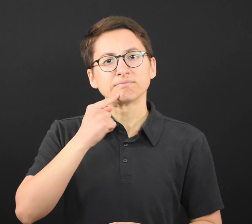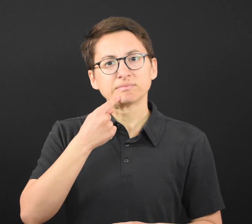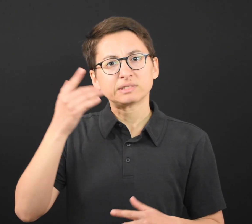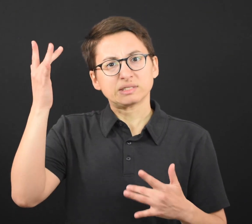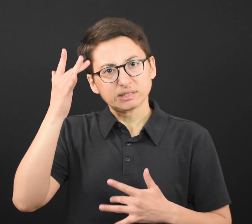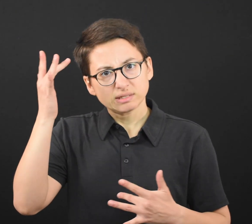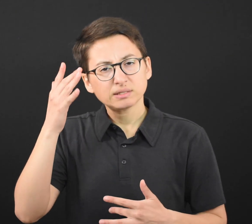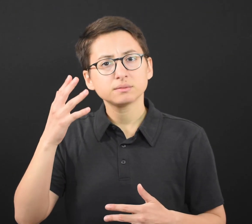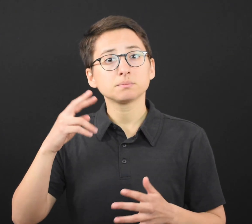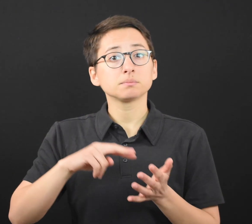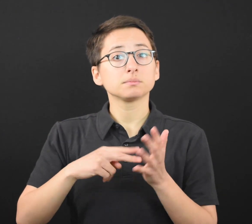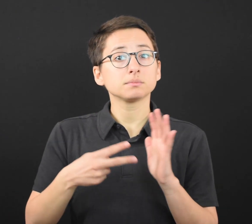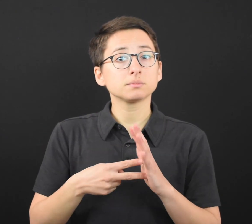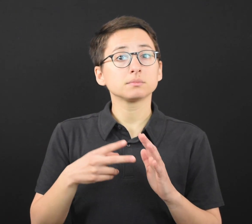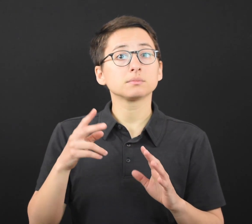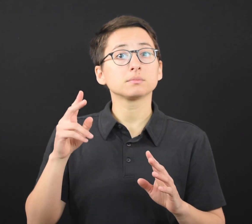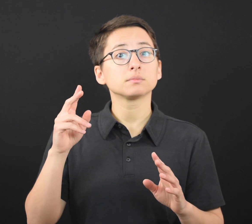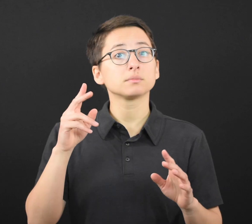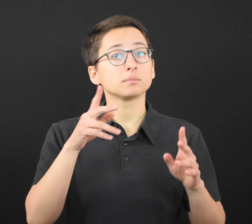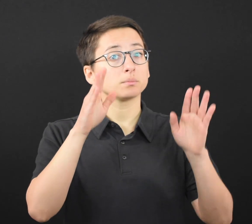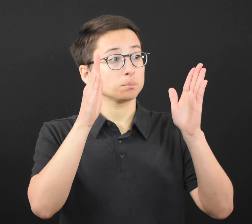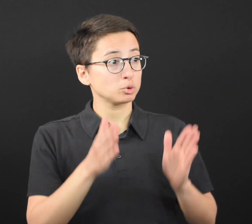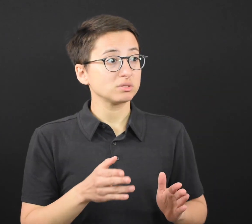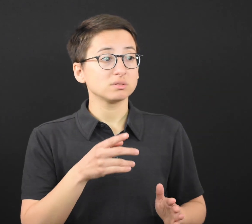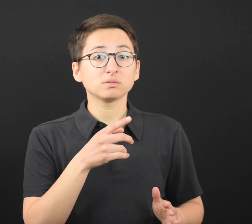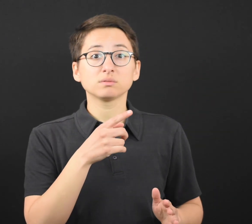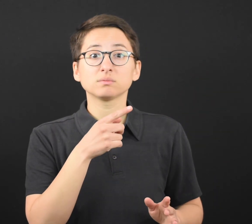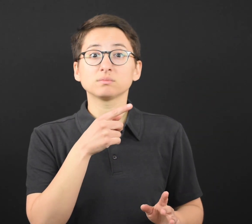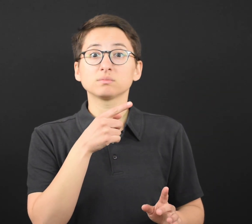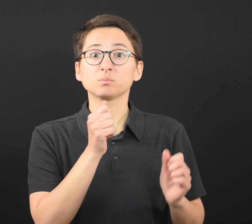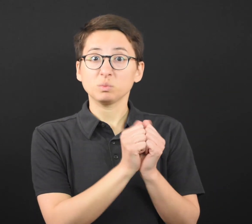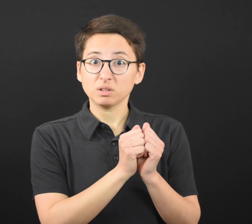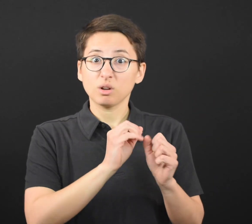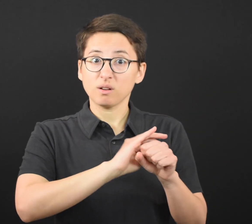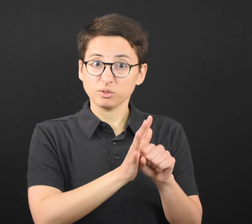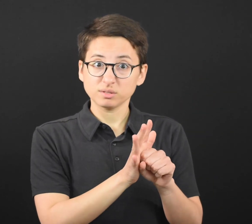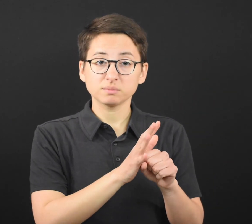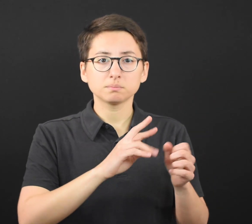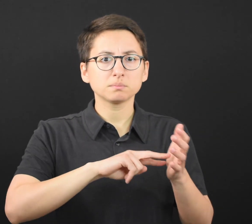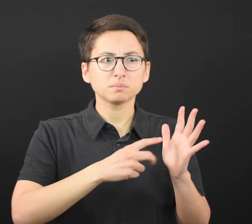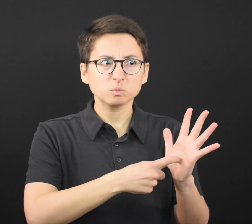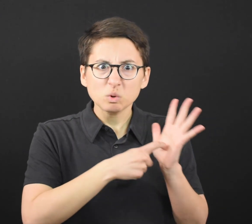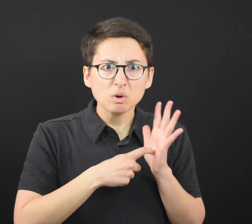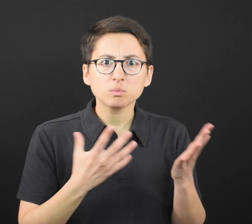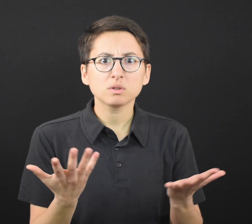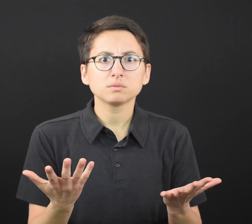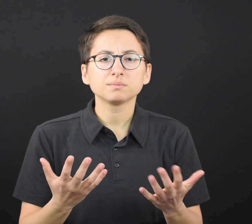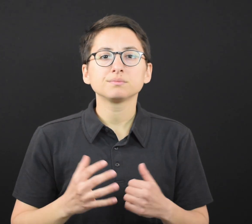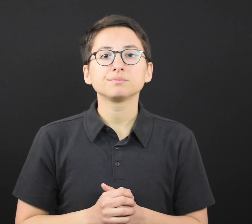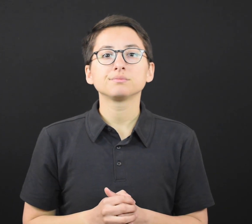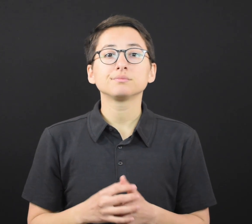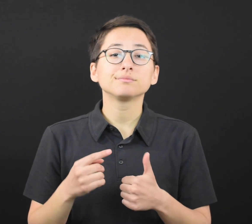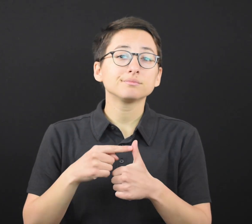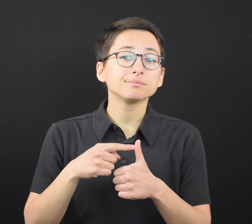Severe illness means that a person with COVID-19 may require: